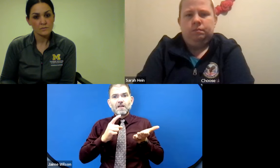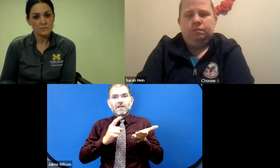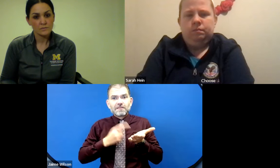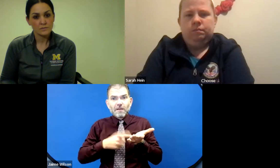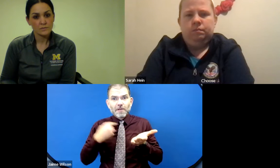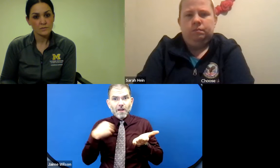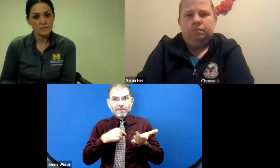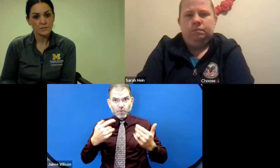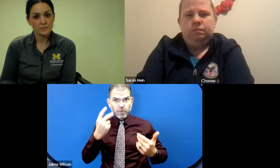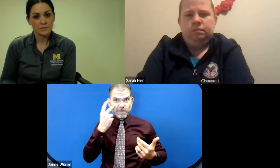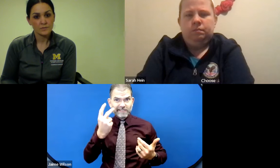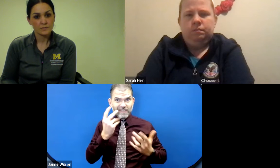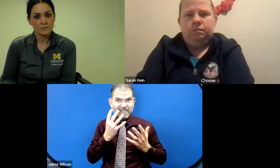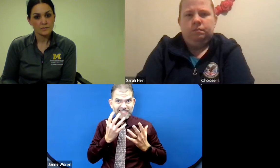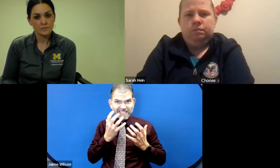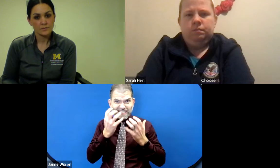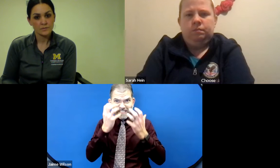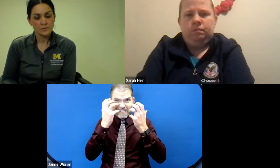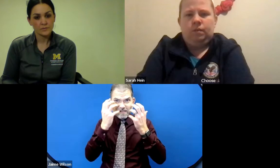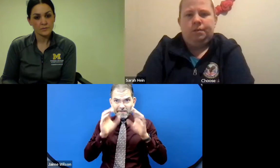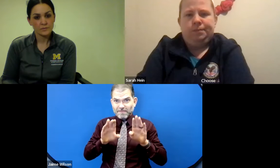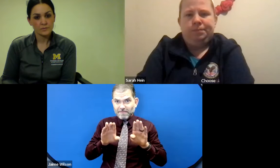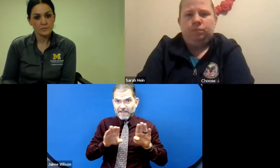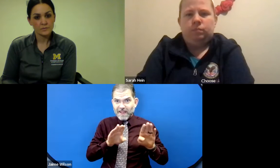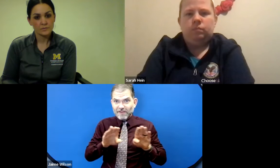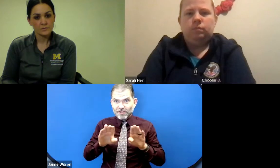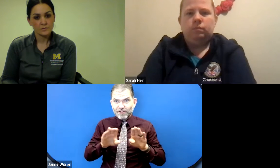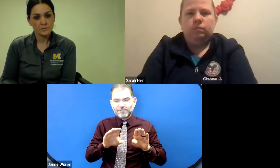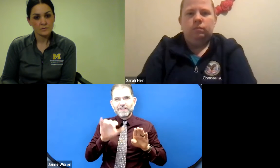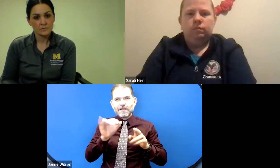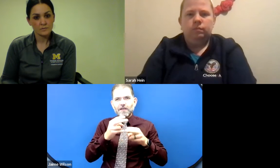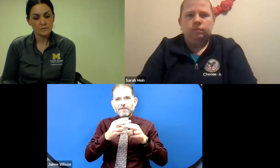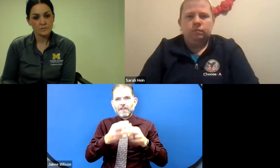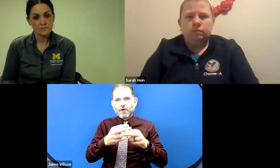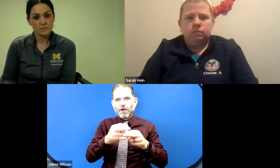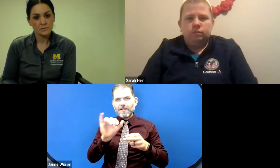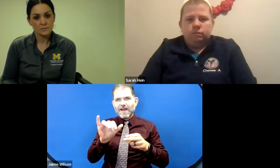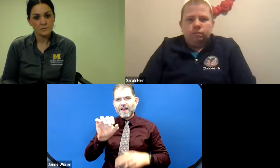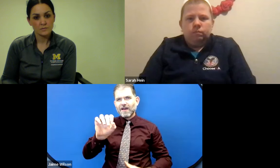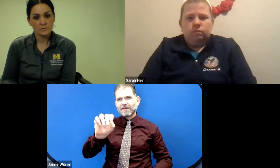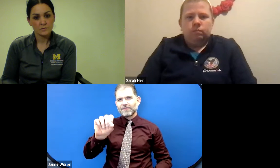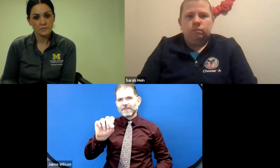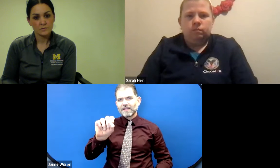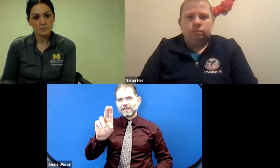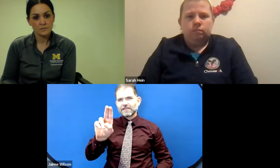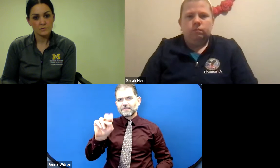ASL Interpreter: They're less involved with activities. ASL Interpreter: You might see them become ASL Interpreter: increasingly aggressive.